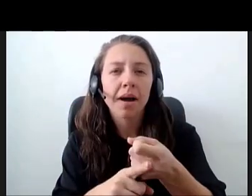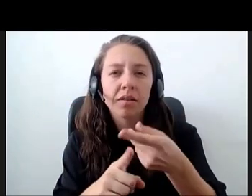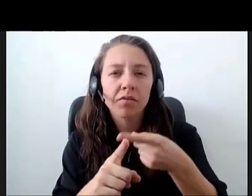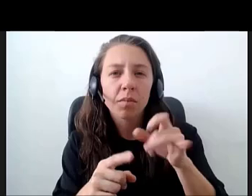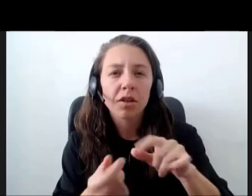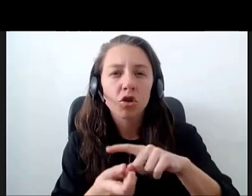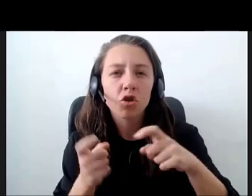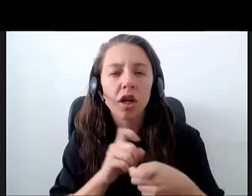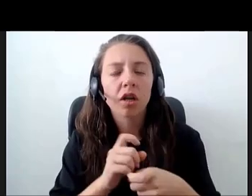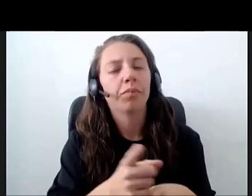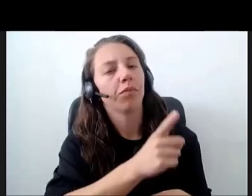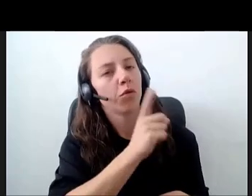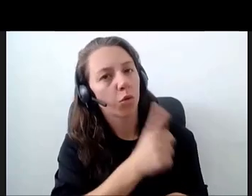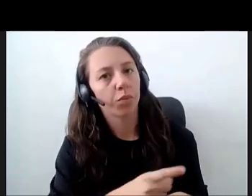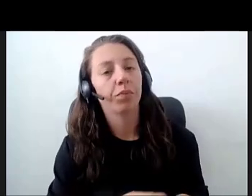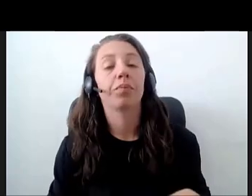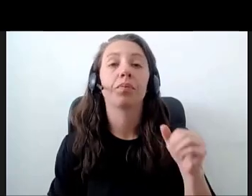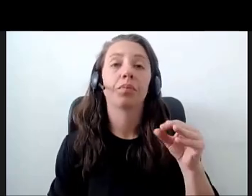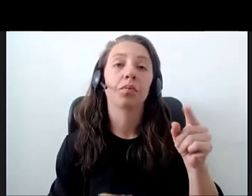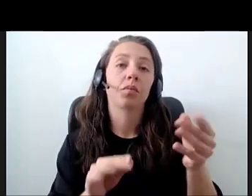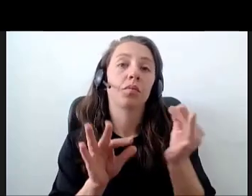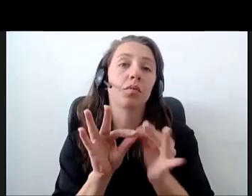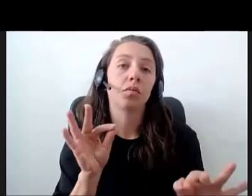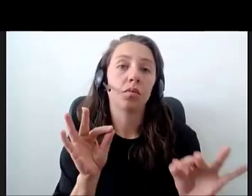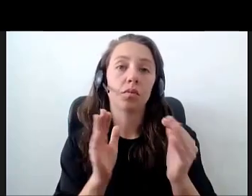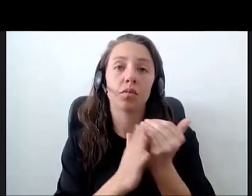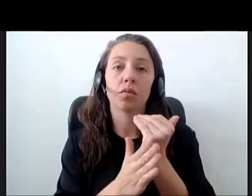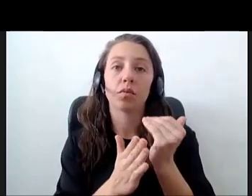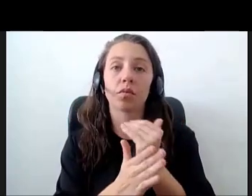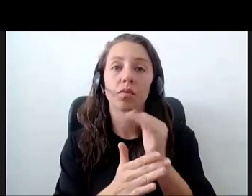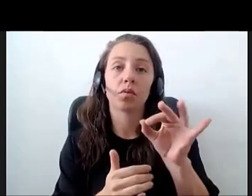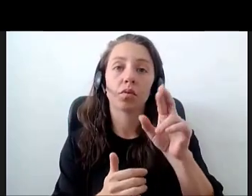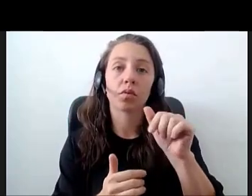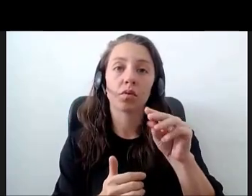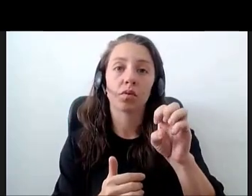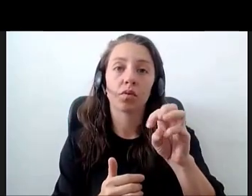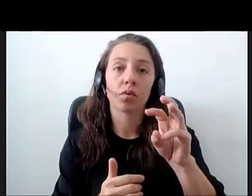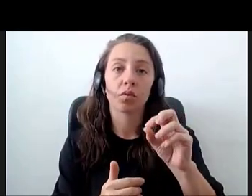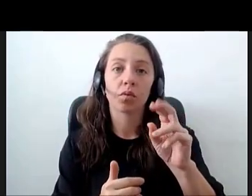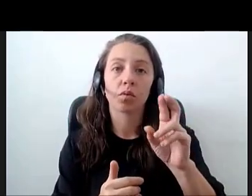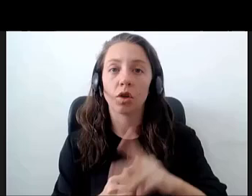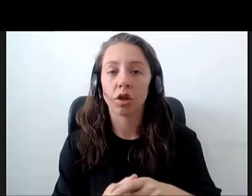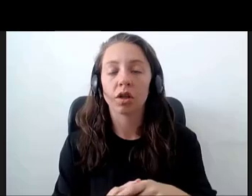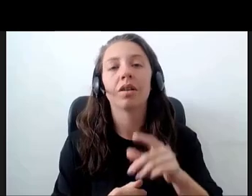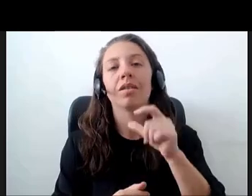Megan Columbus Sure, the simplified review framework is not expected to change the way applicants prepare or submit their applications.